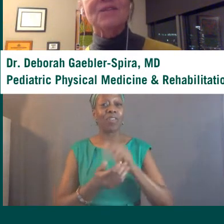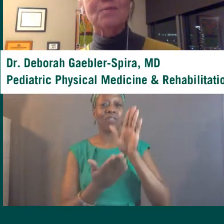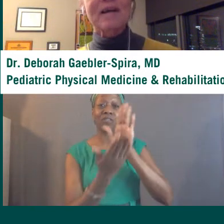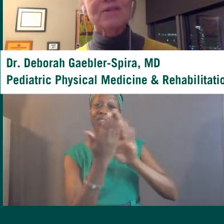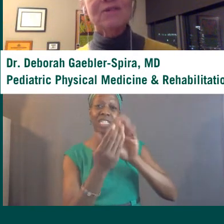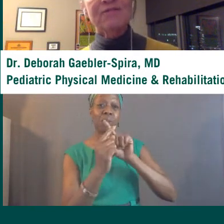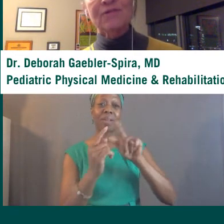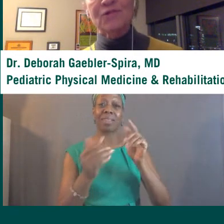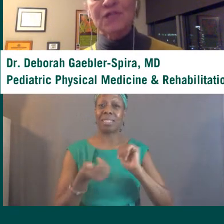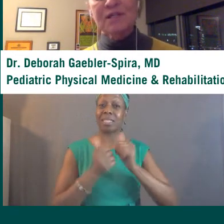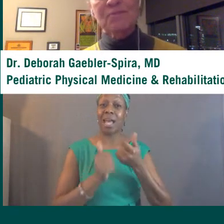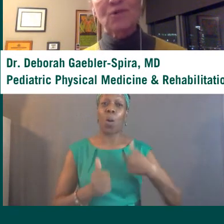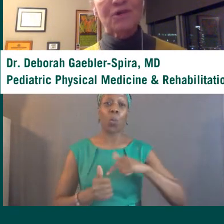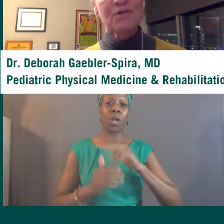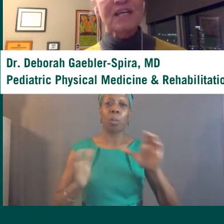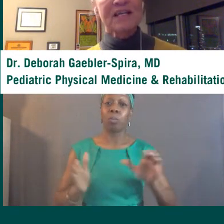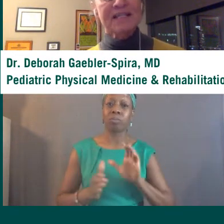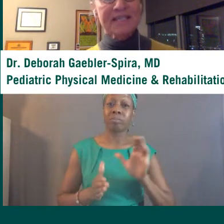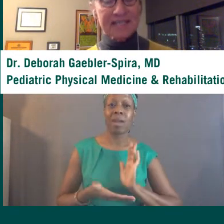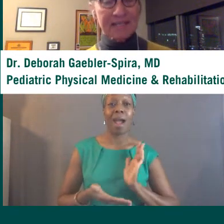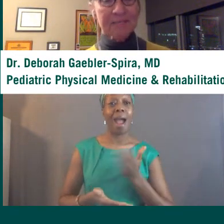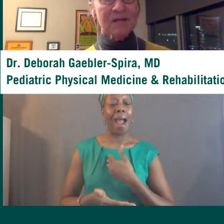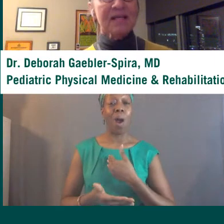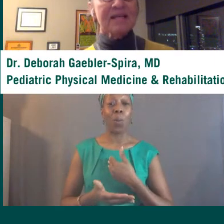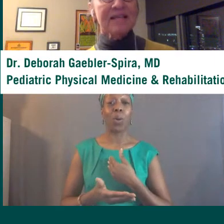It's my good fortune to work in a team